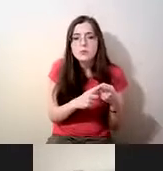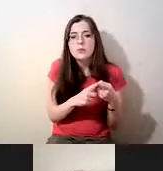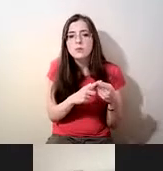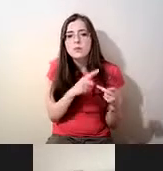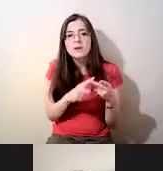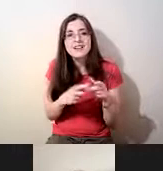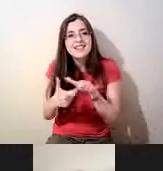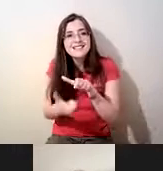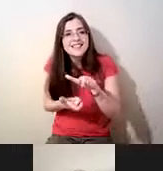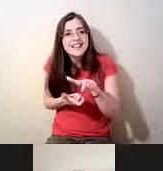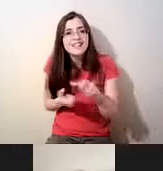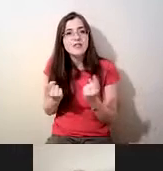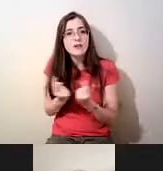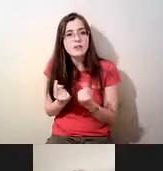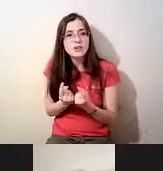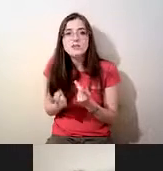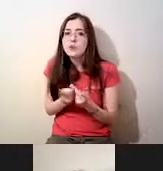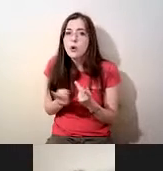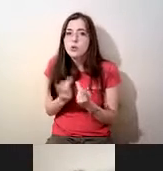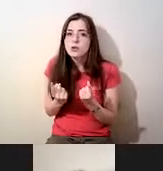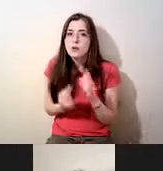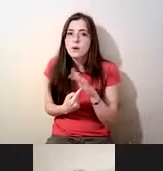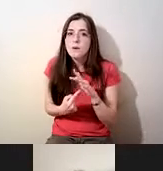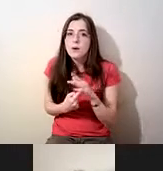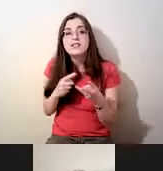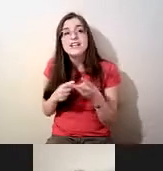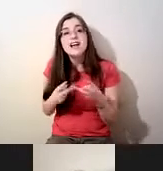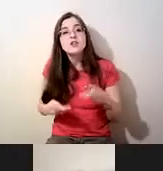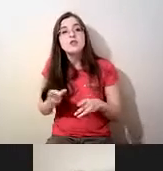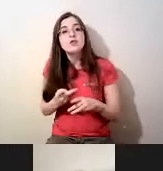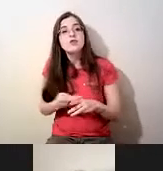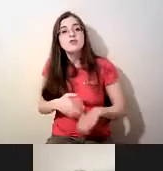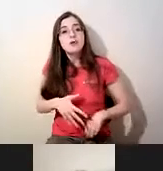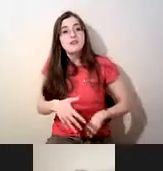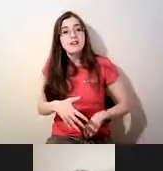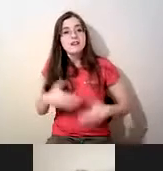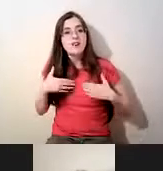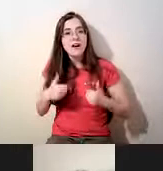products is also important and reproductive health of women is also important and how this should be